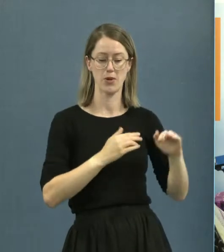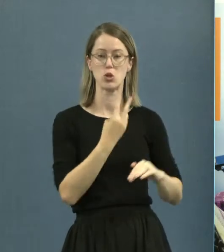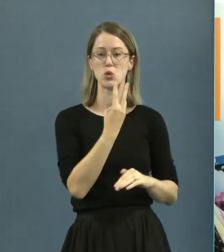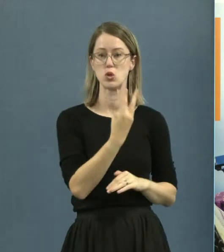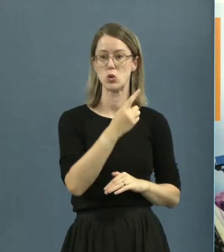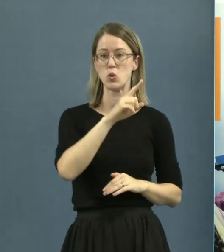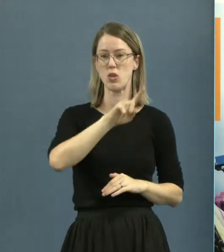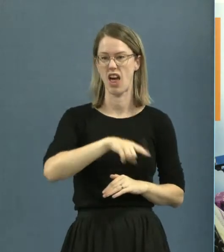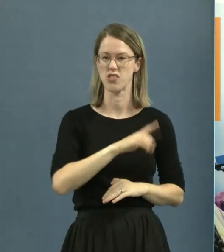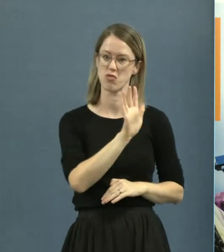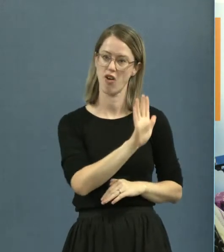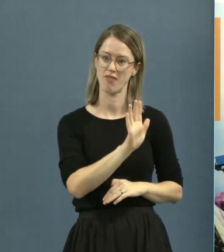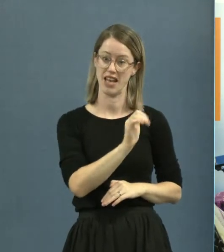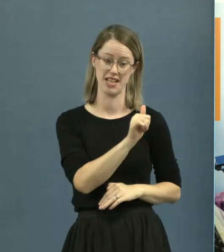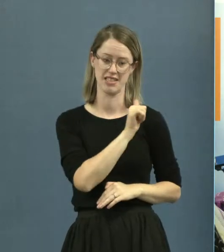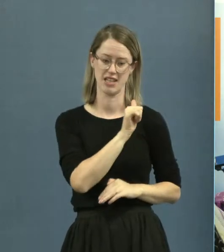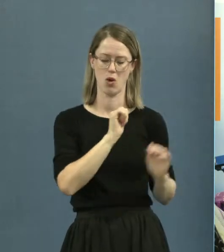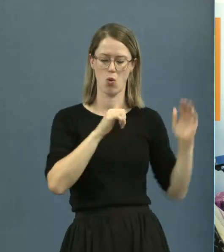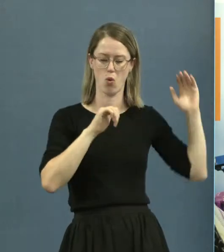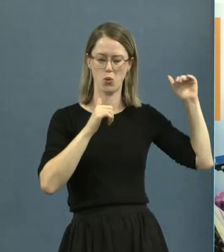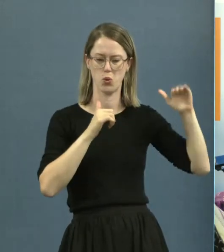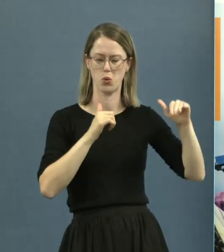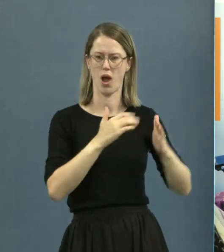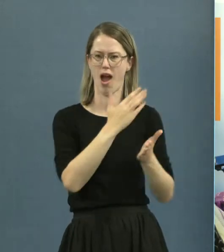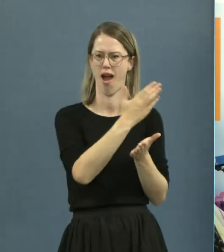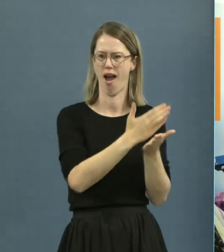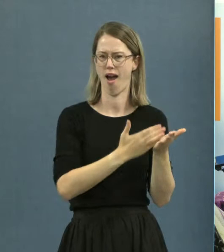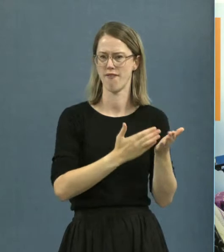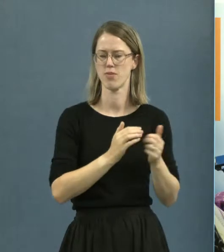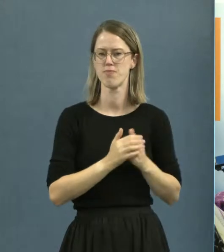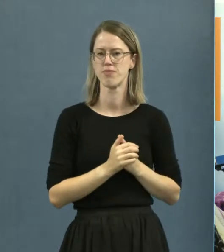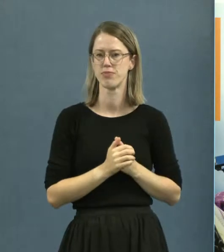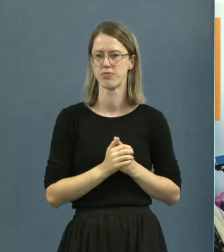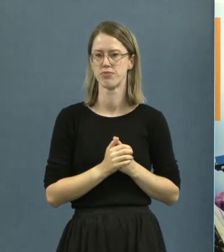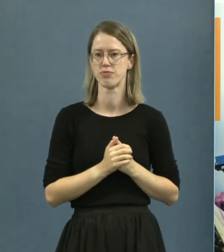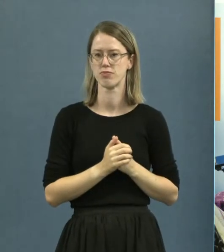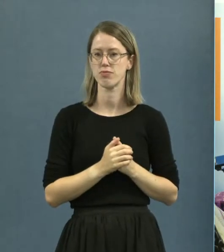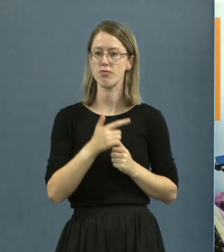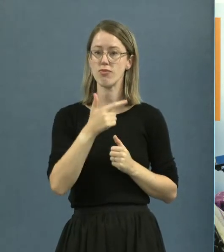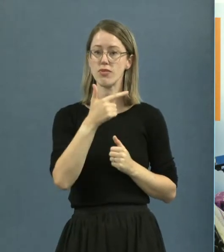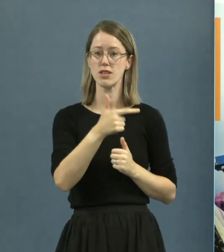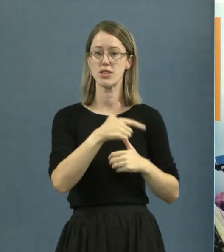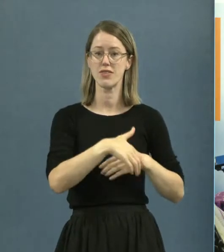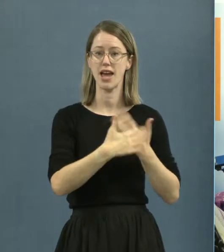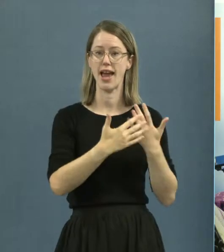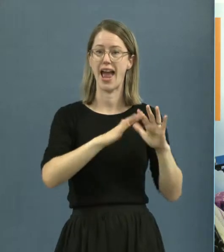cases last Monday compared with 2,300 reported yesterday. The